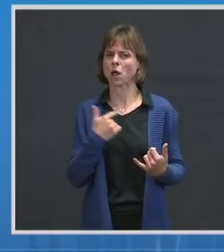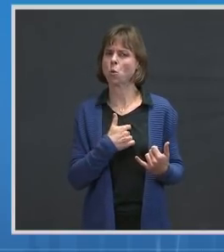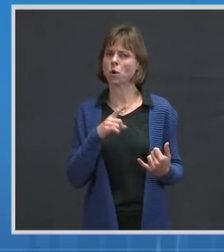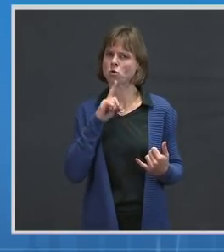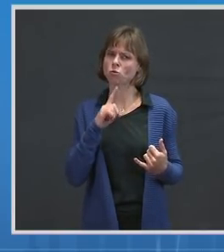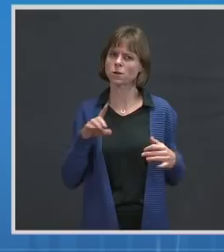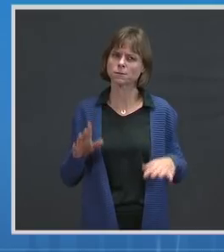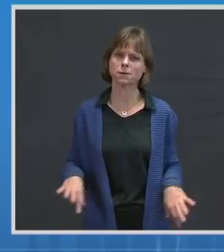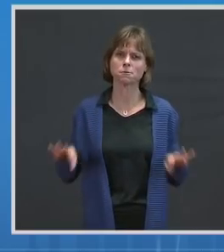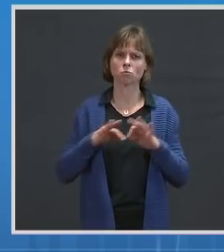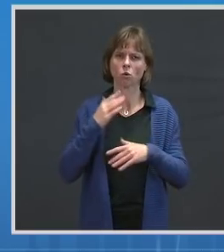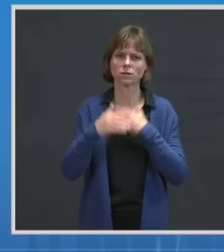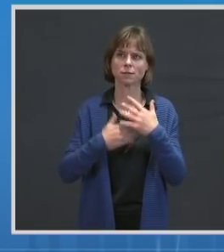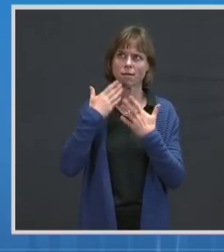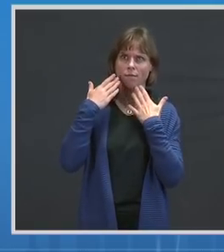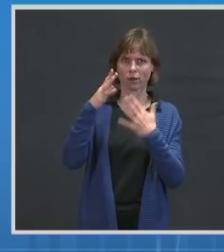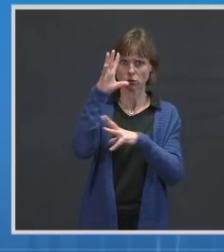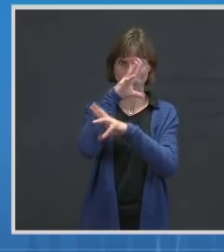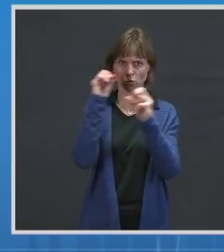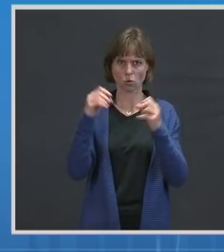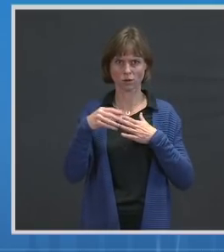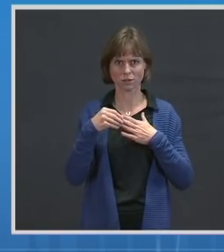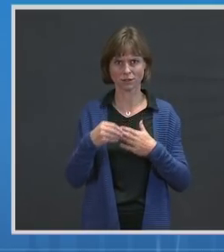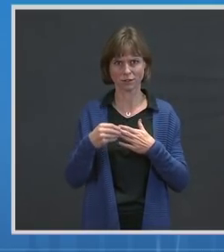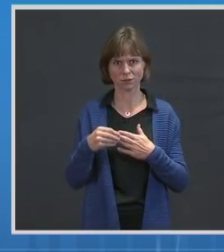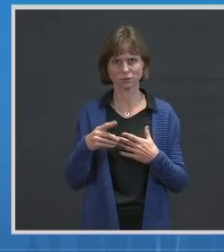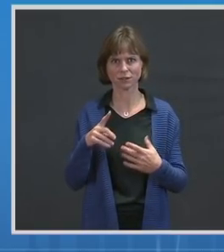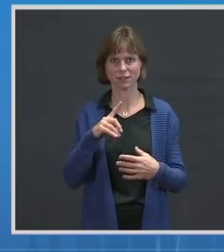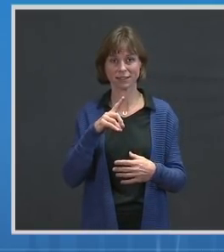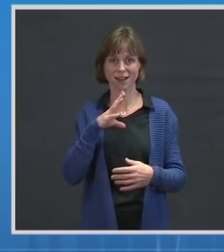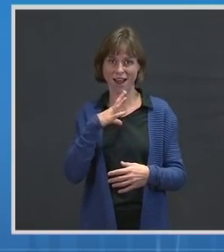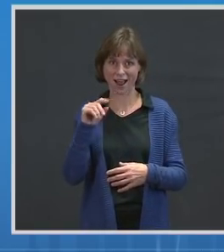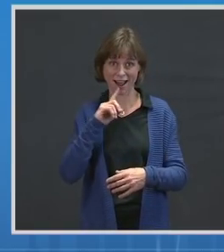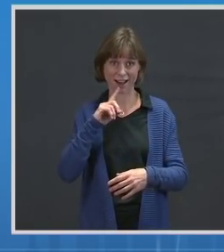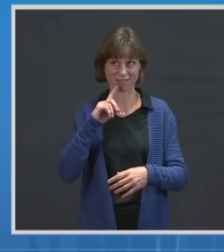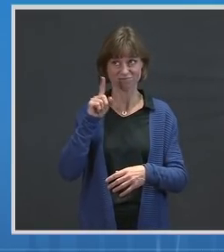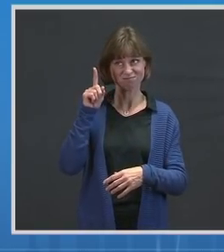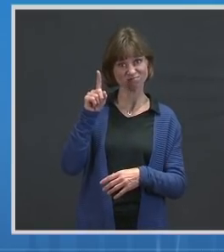President Biden's leadership and his commitment to testing, we're announcing that the federal government